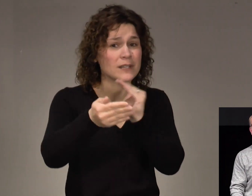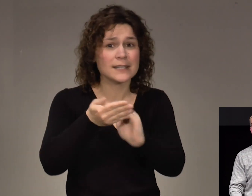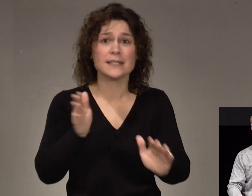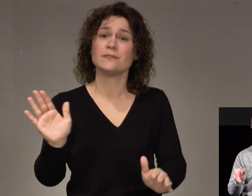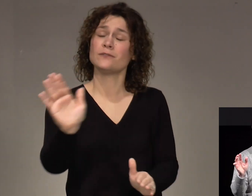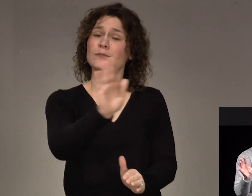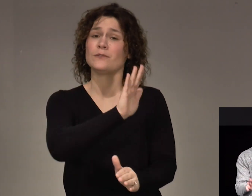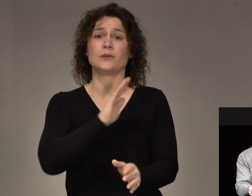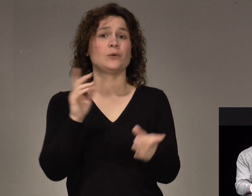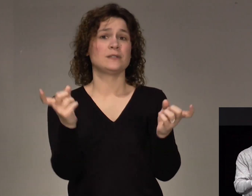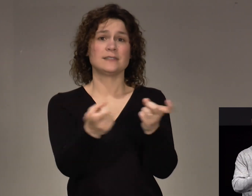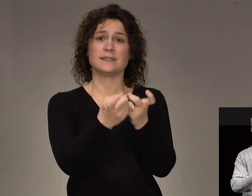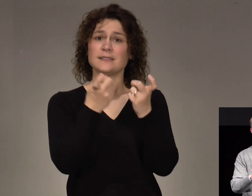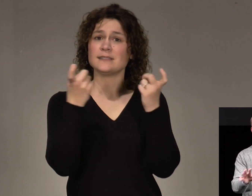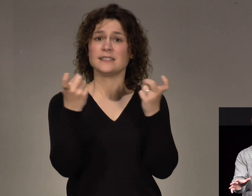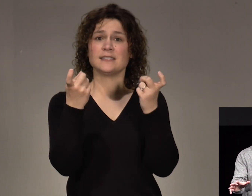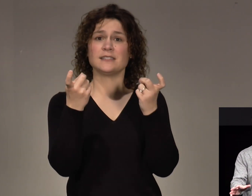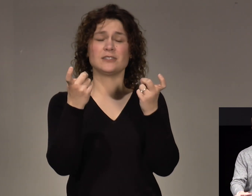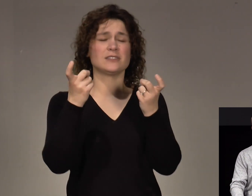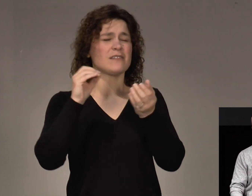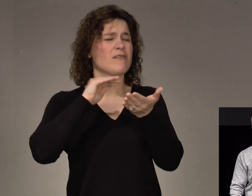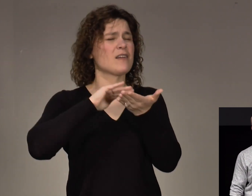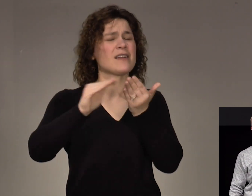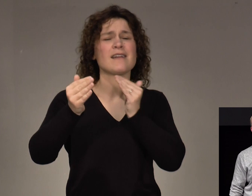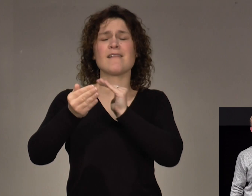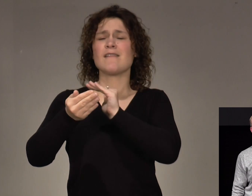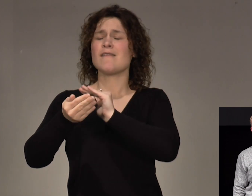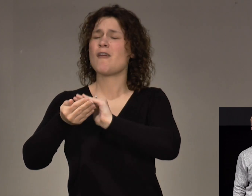cleanse us from all unrighteousness.